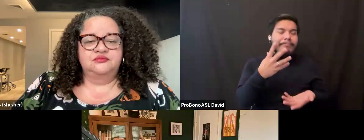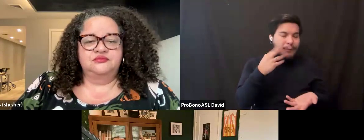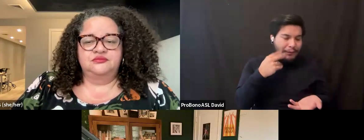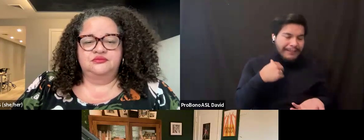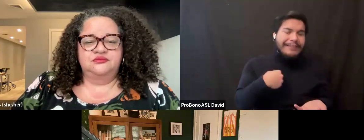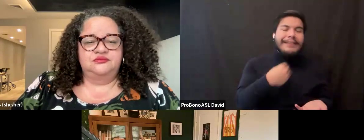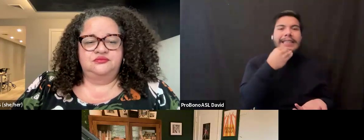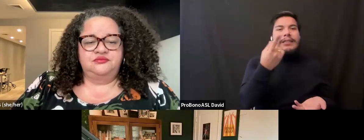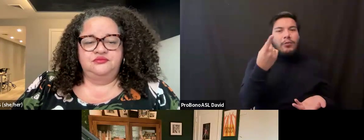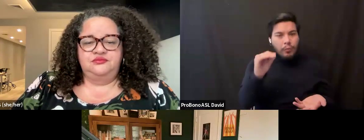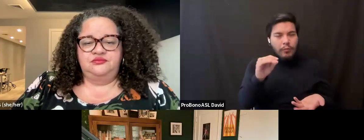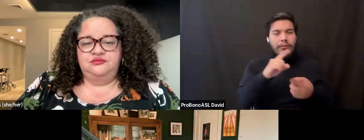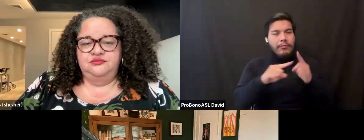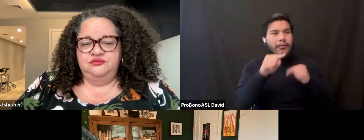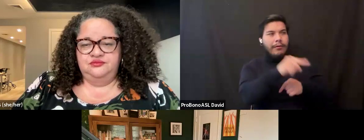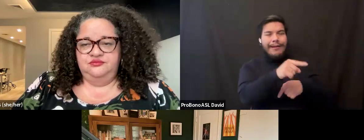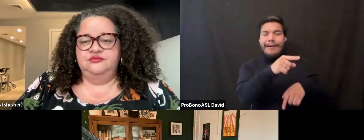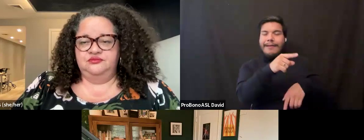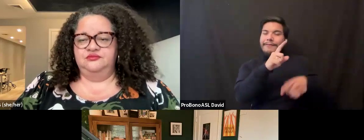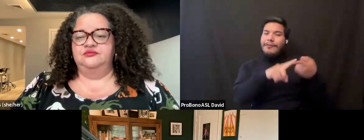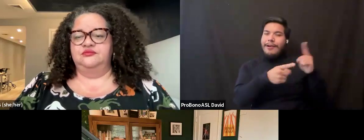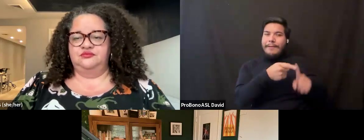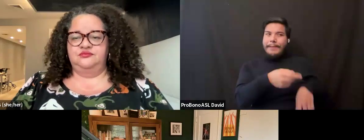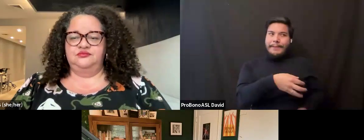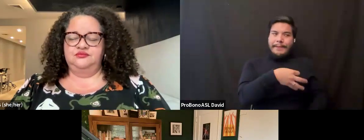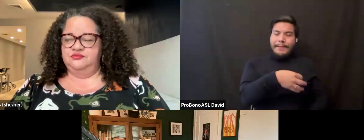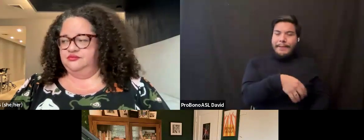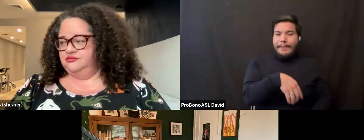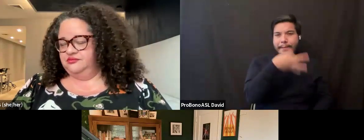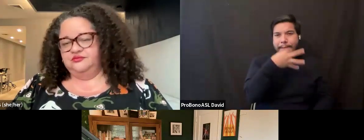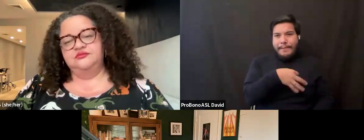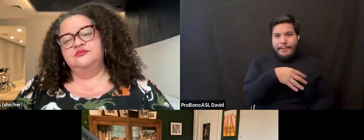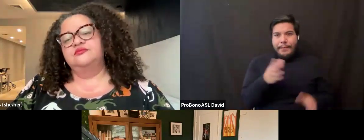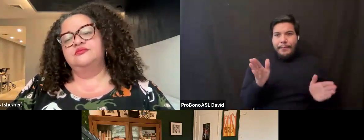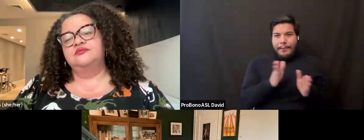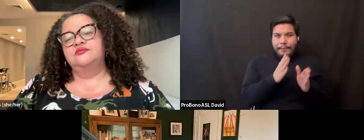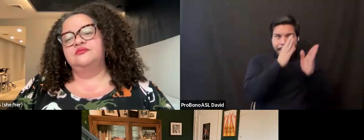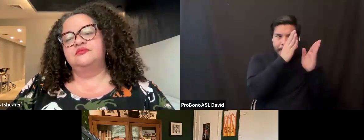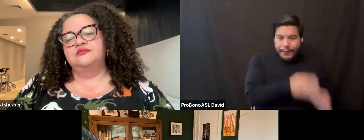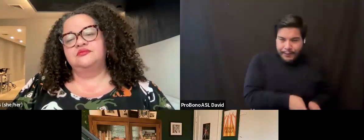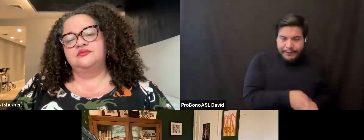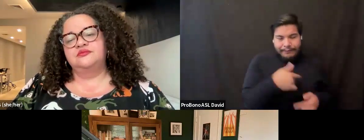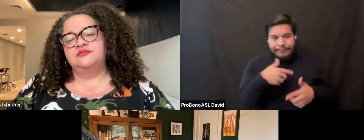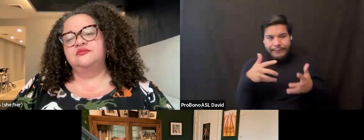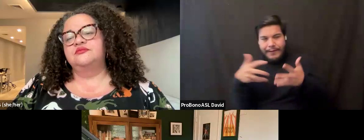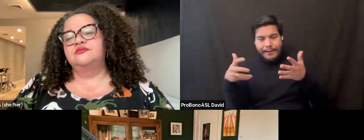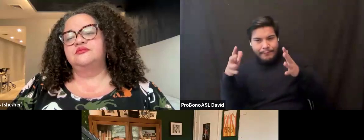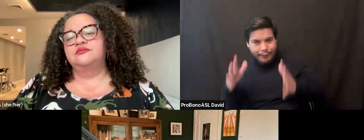but this friend was a thin person and I was a fat person and I was trying and sort of failing to explain that